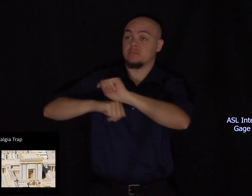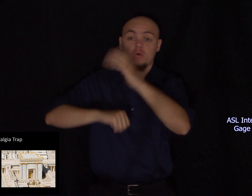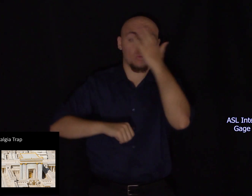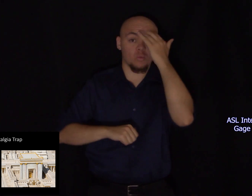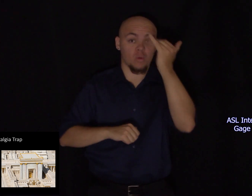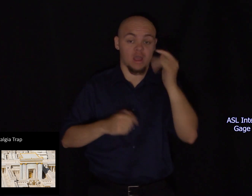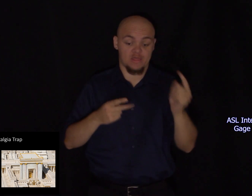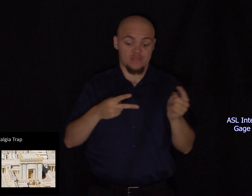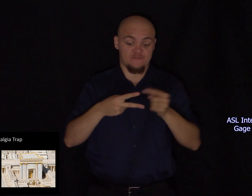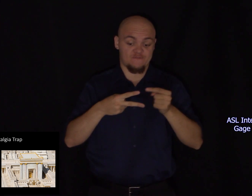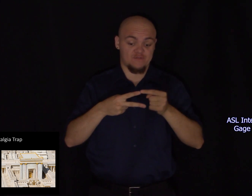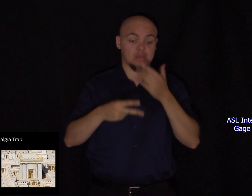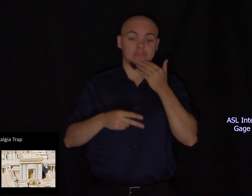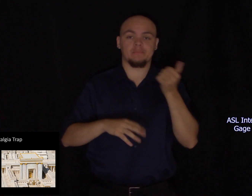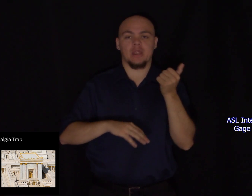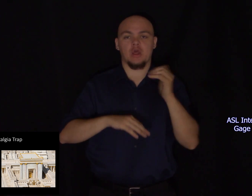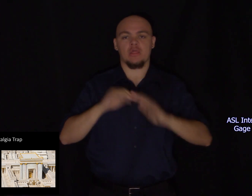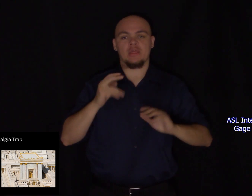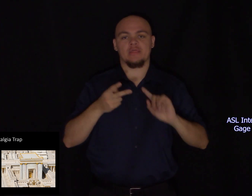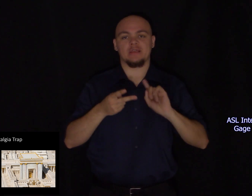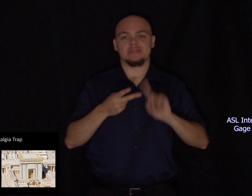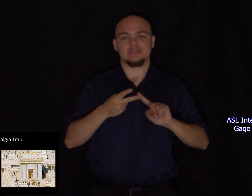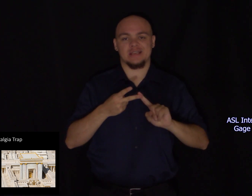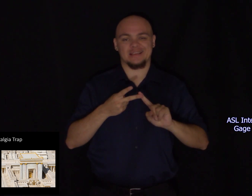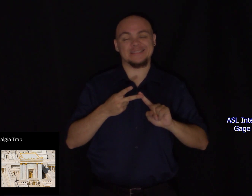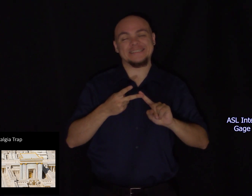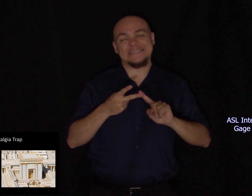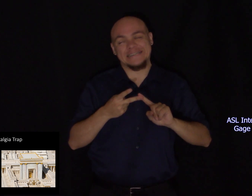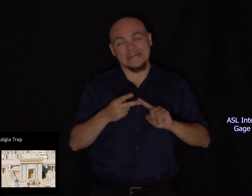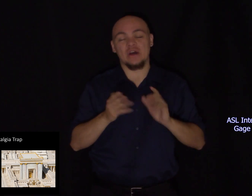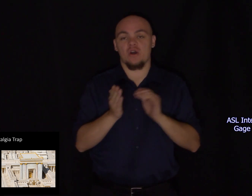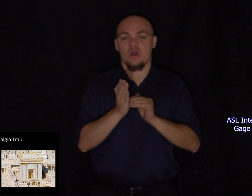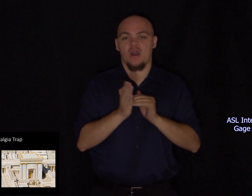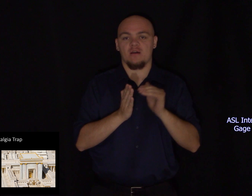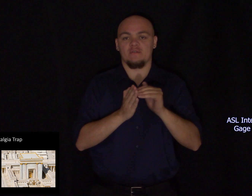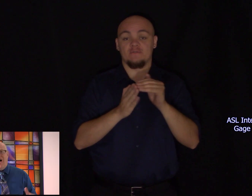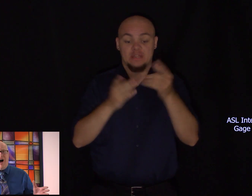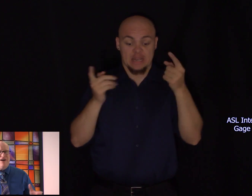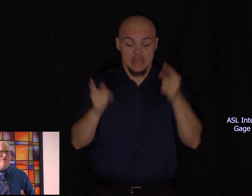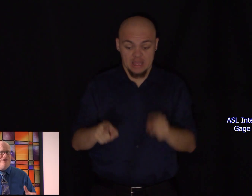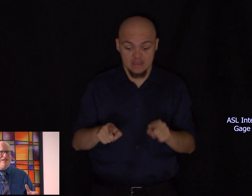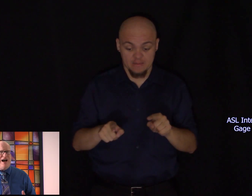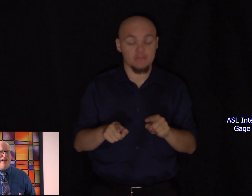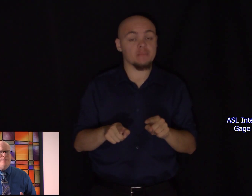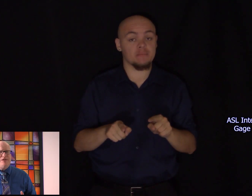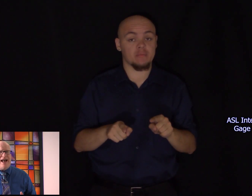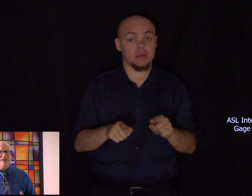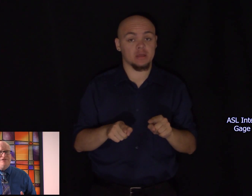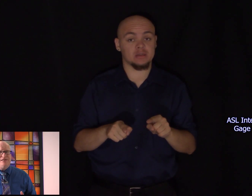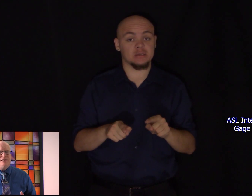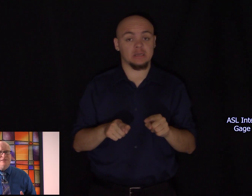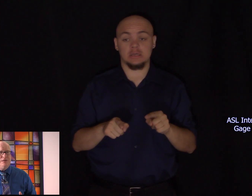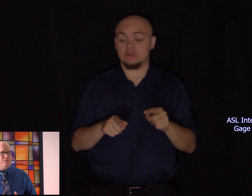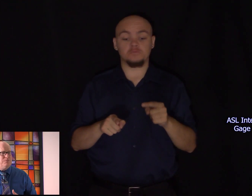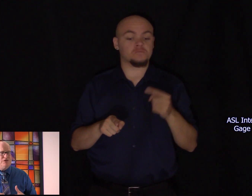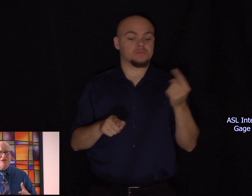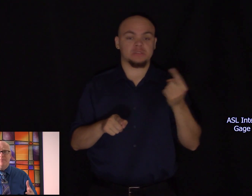for building the temple because the first temple was better the second temple oftentimes after some